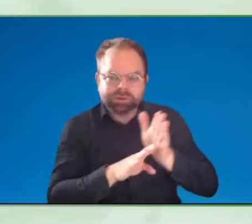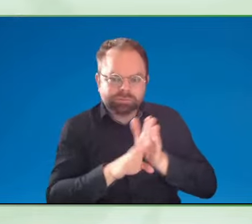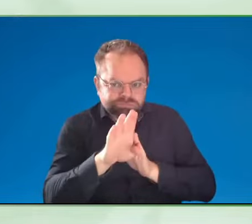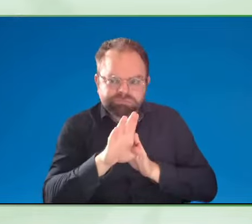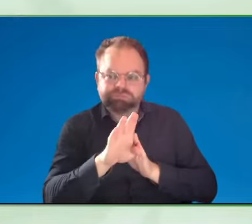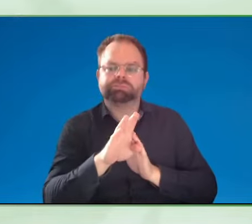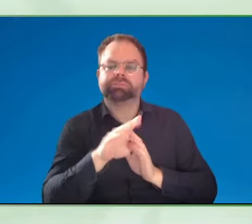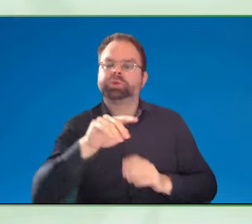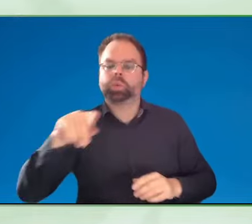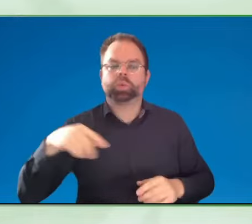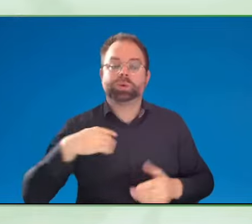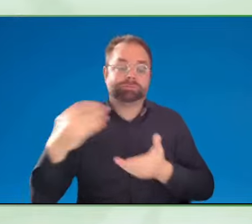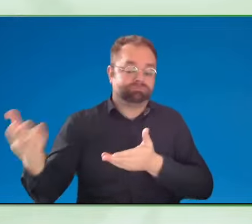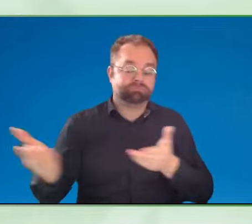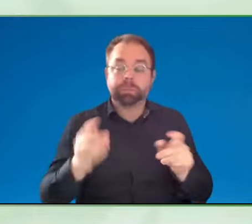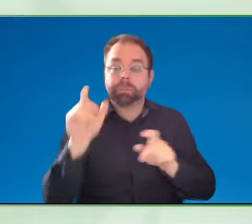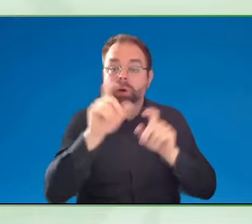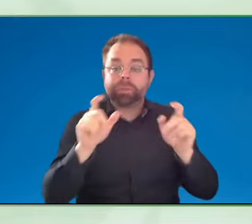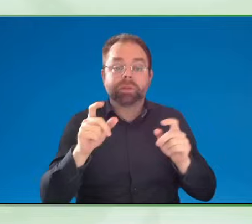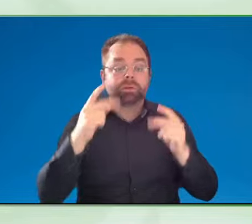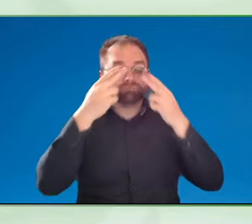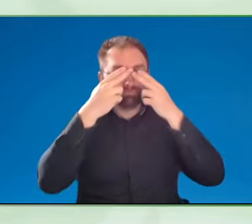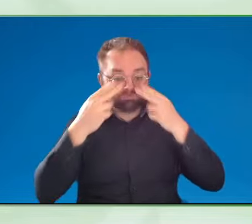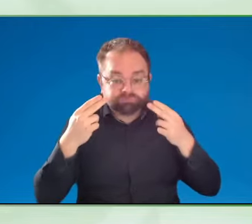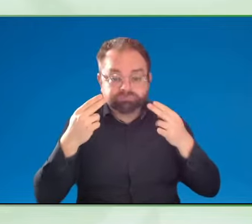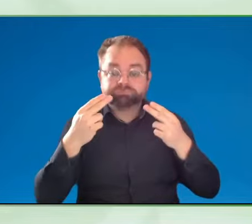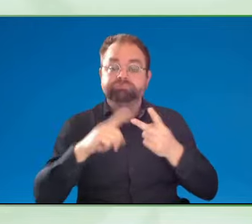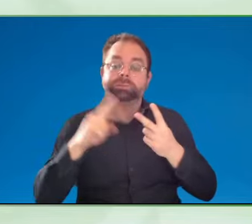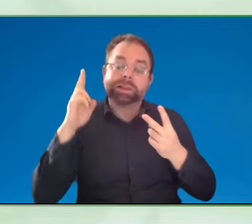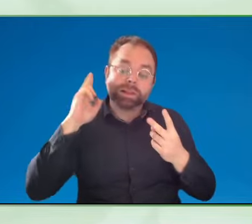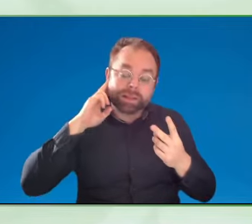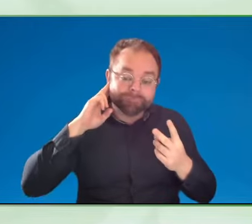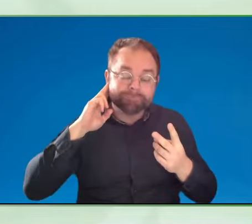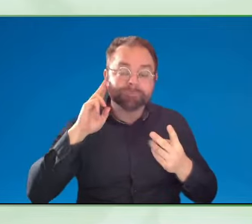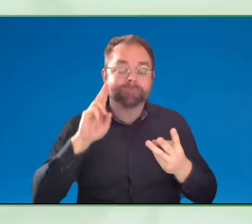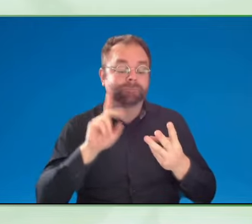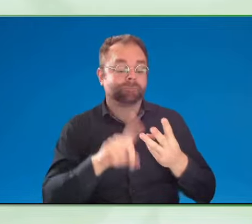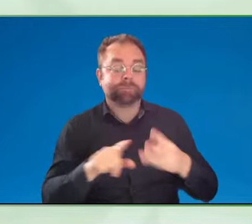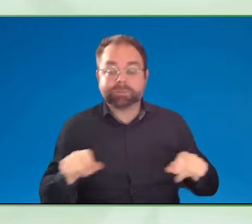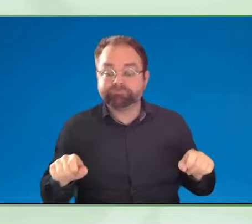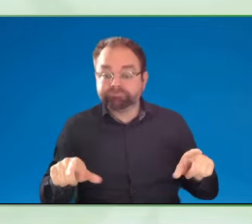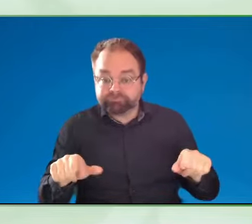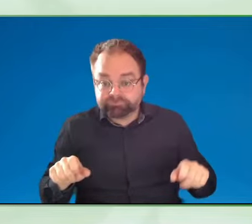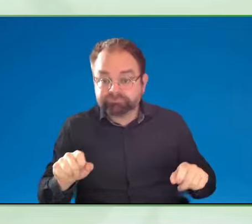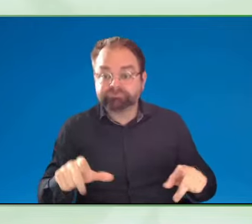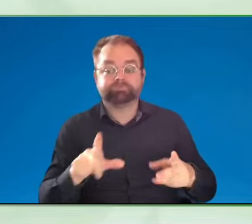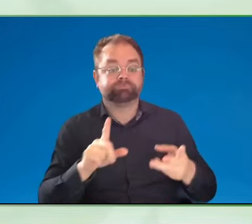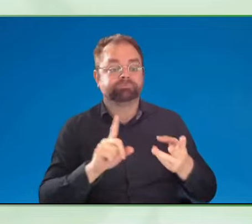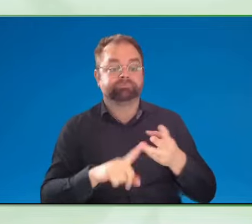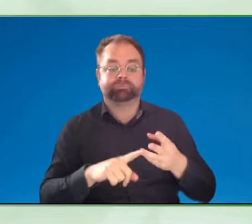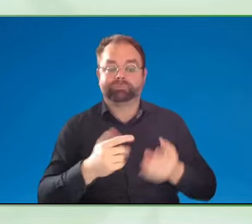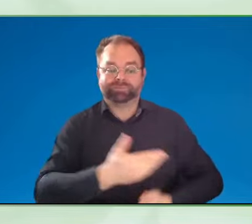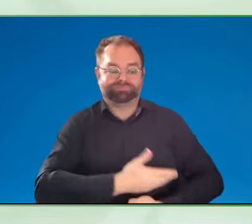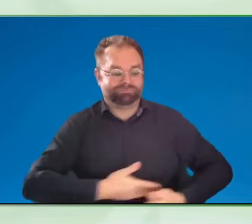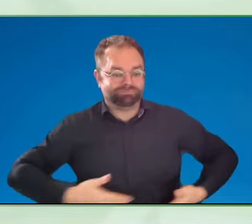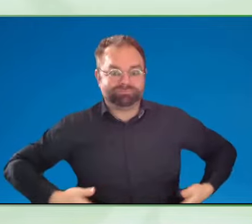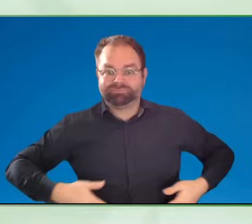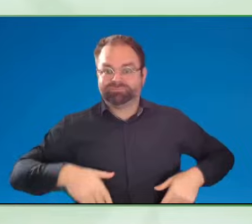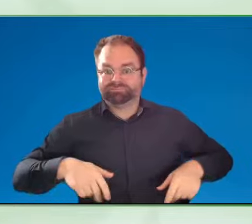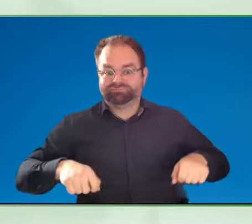And from there we had a whole long list of things we needed to work on. And that was in 2017/18.